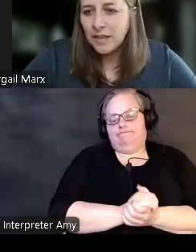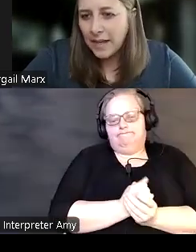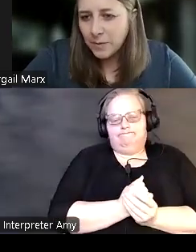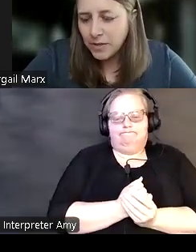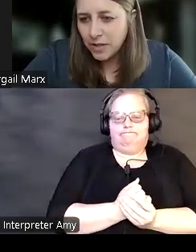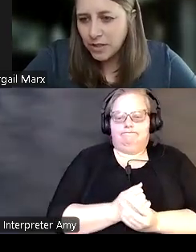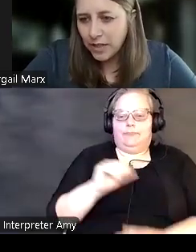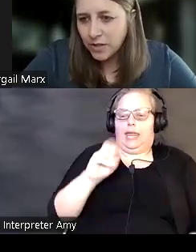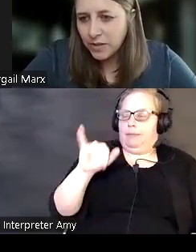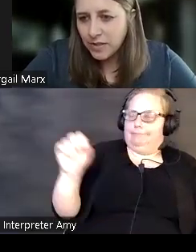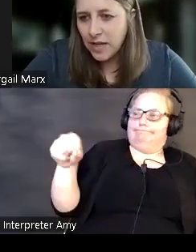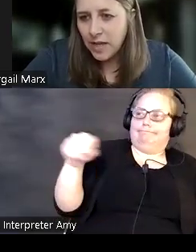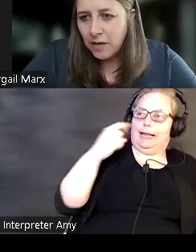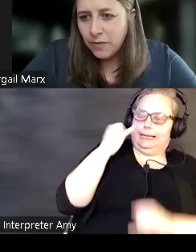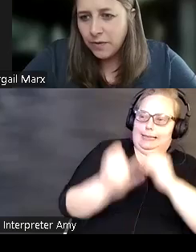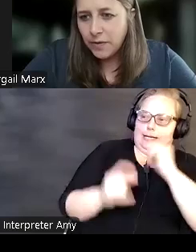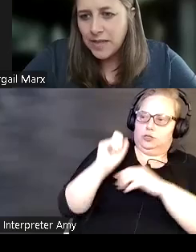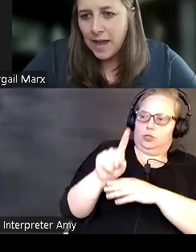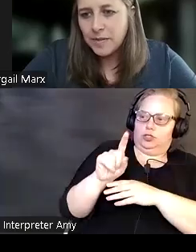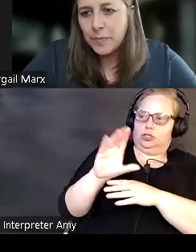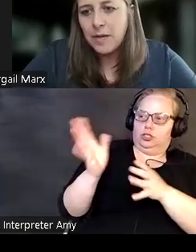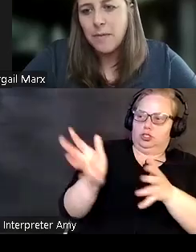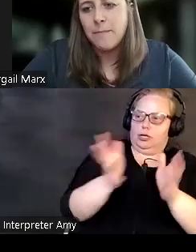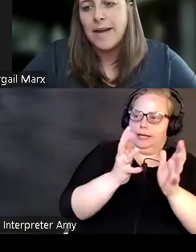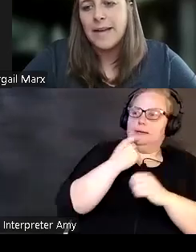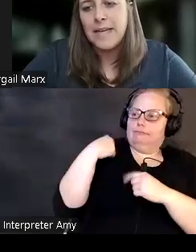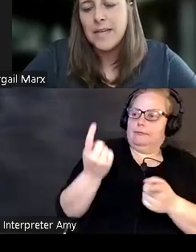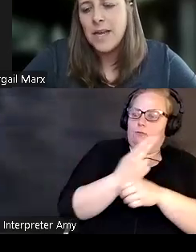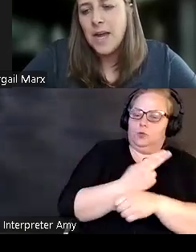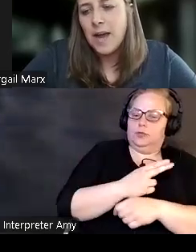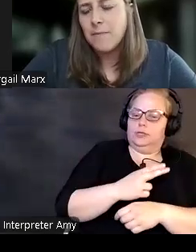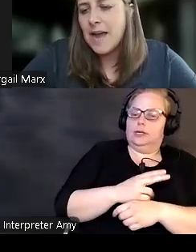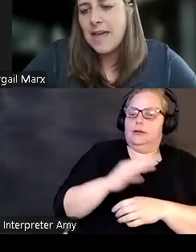I think the last question in the chat too is, if we've ever used the app called Speak my Mind.